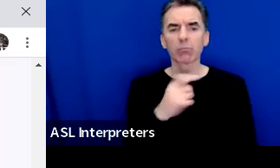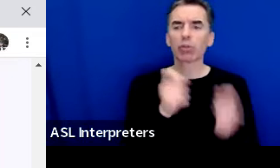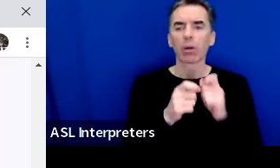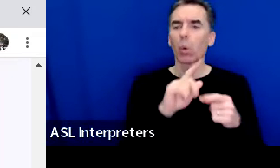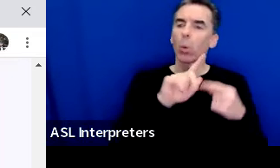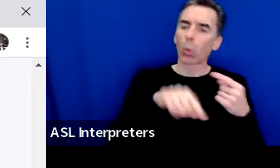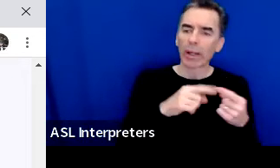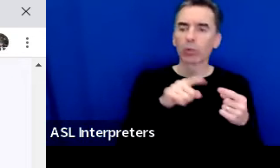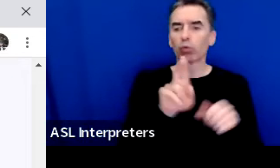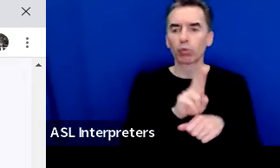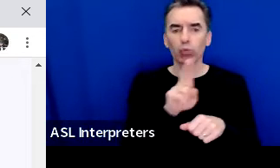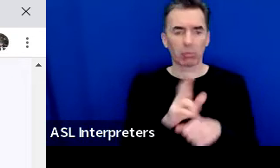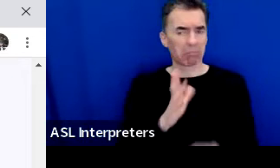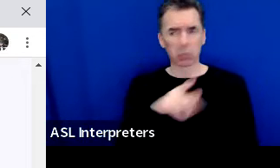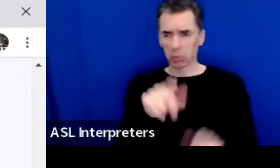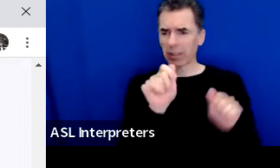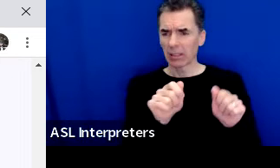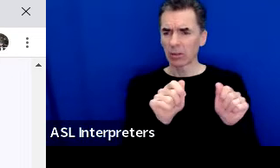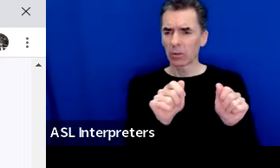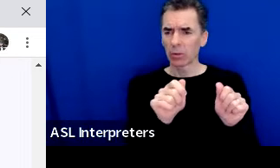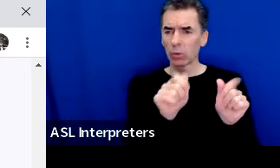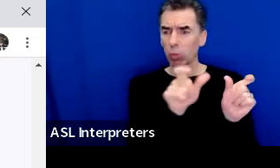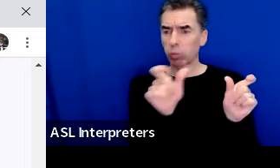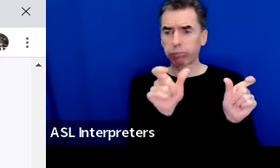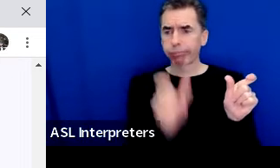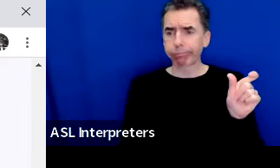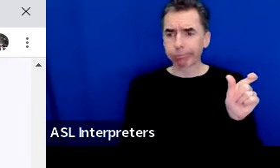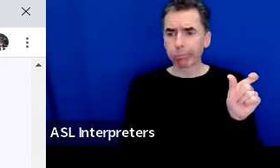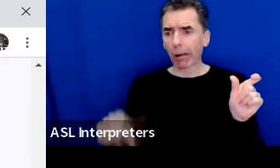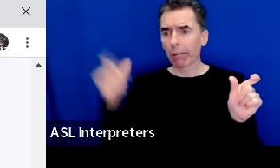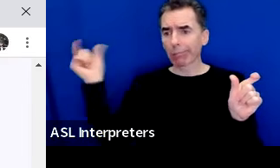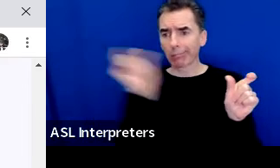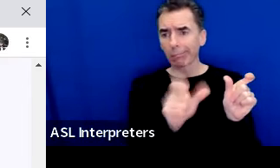part, you could change it to when you use and why you'd want to do that. But if you want to do that, you could do that.